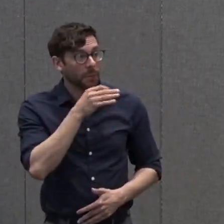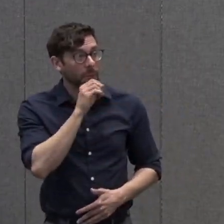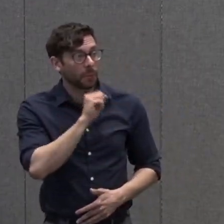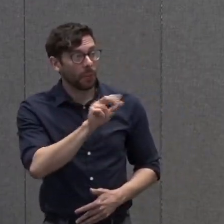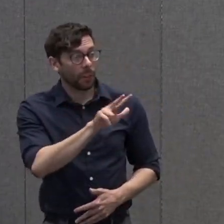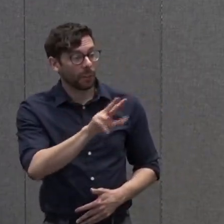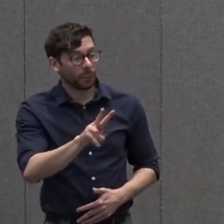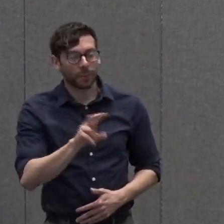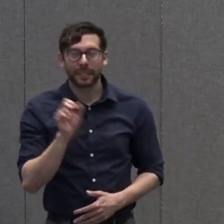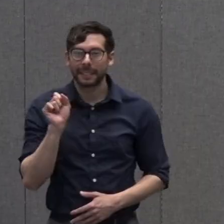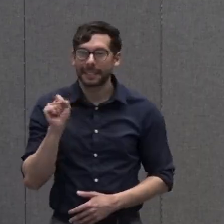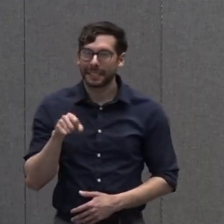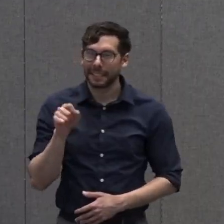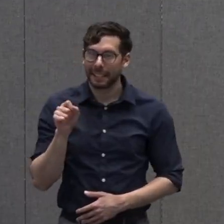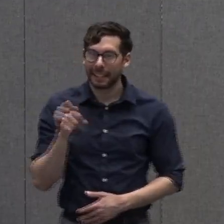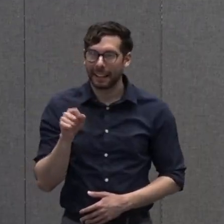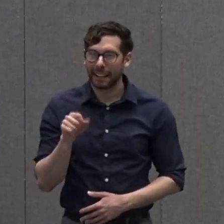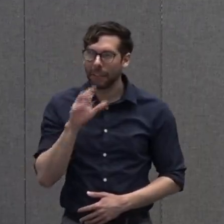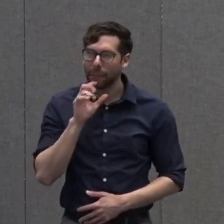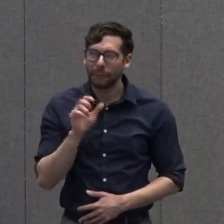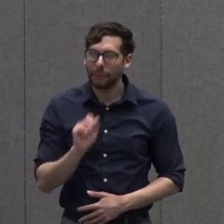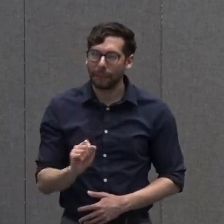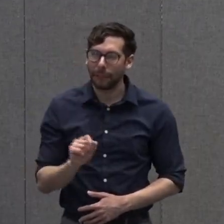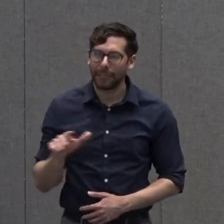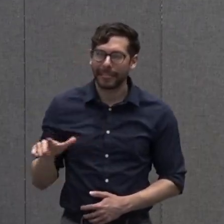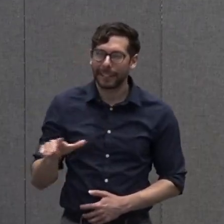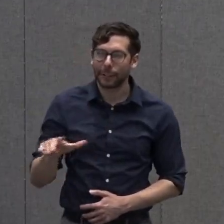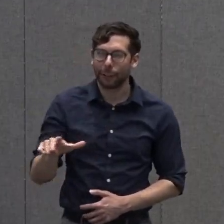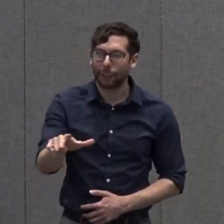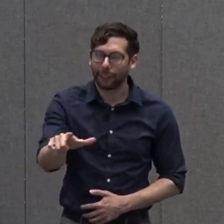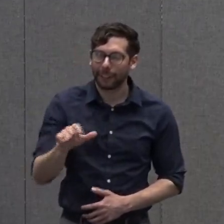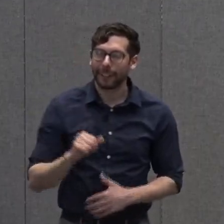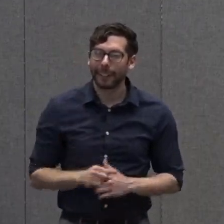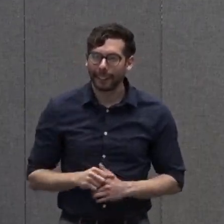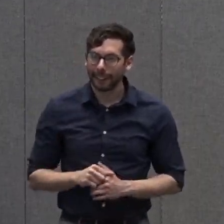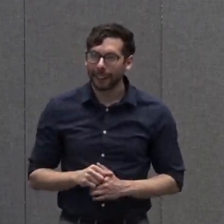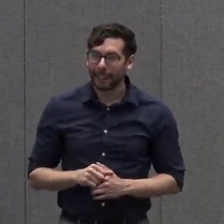She is one old lizard. - Wow. And she's probably the favorite